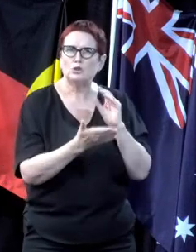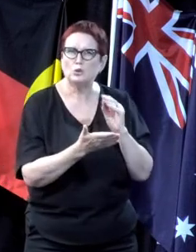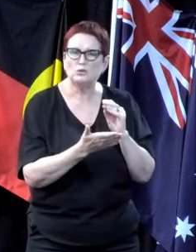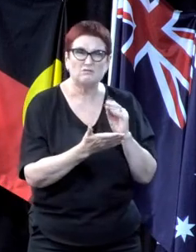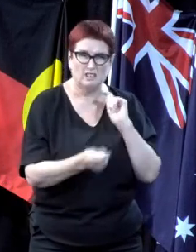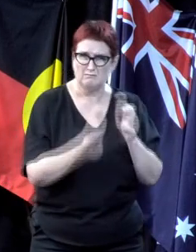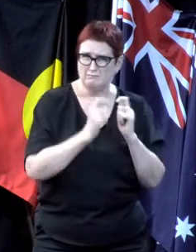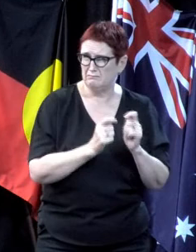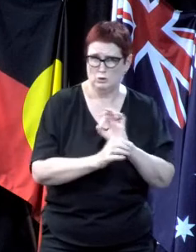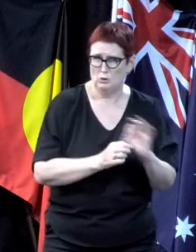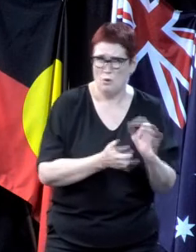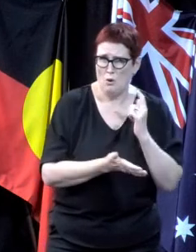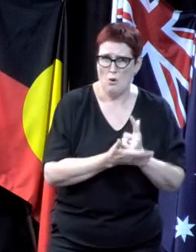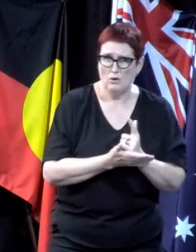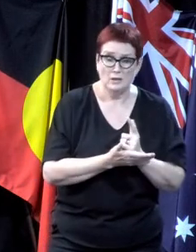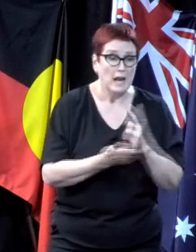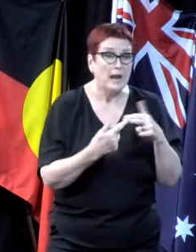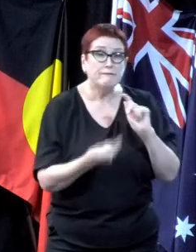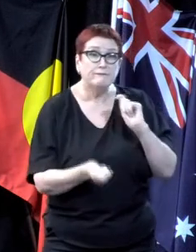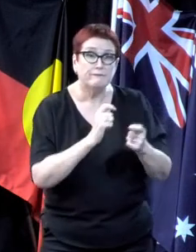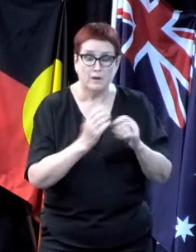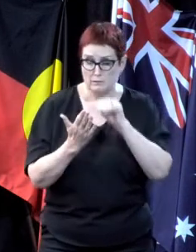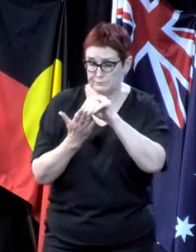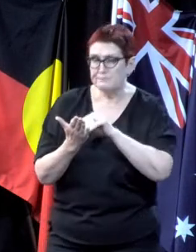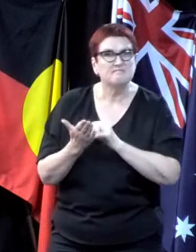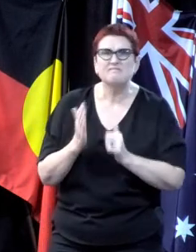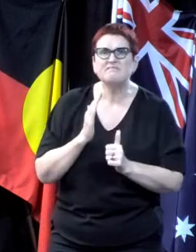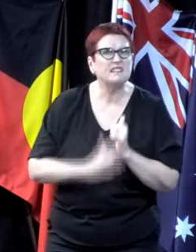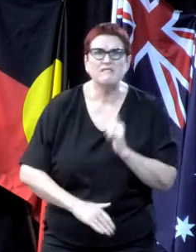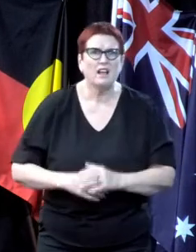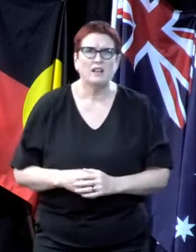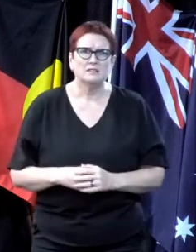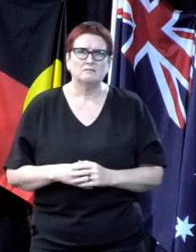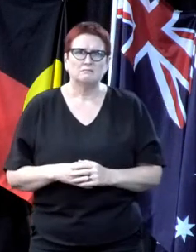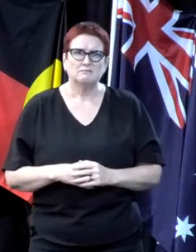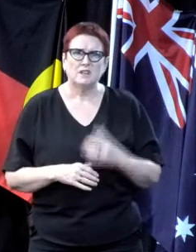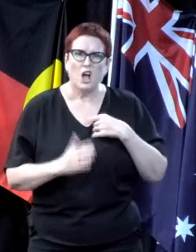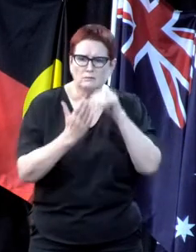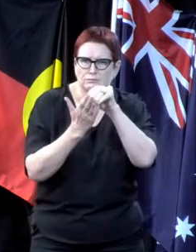that differentiation or a reflection of the student’s progress per lesson, and